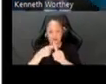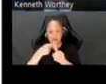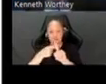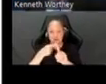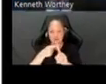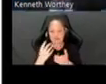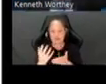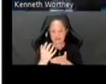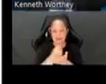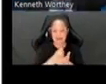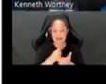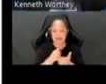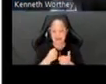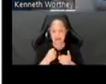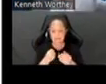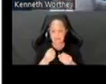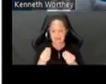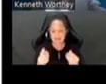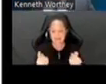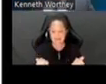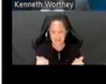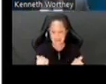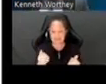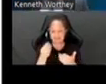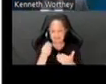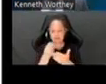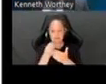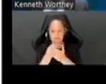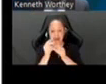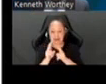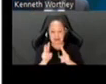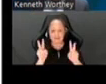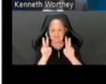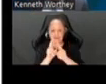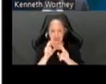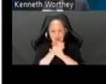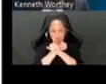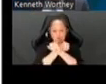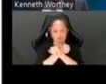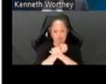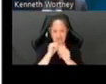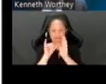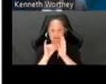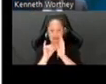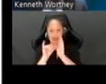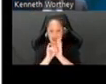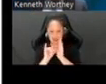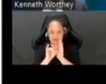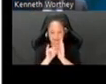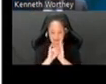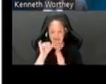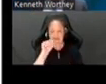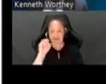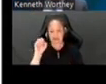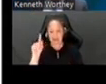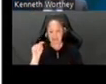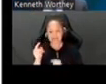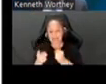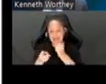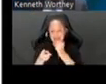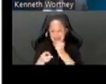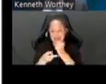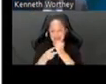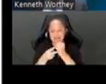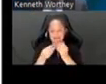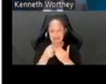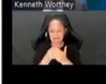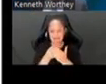and expenses, money values, protecting identity and assets, saving money,.